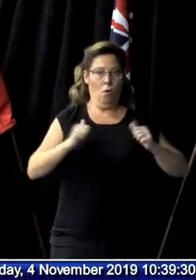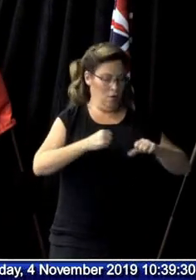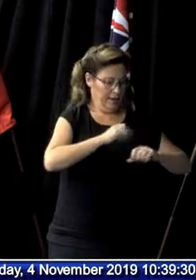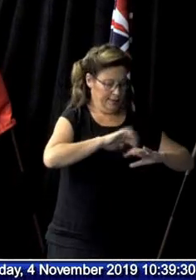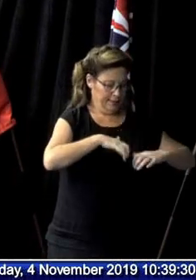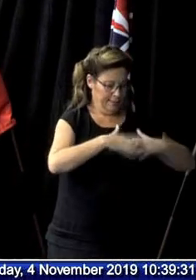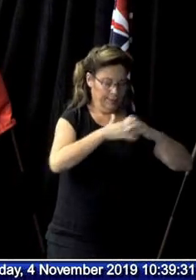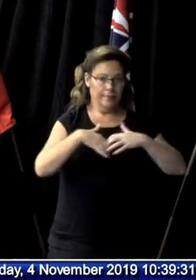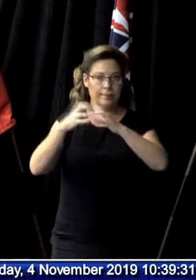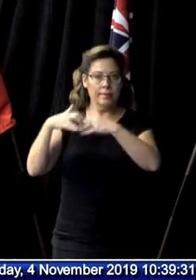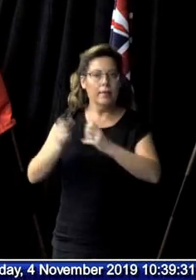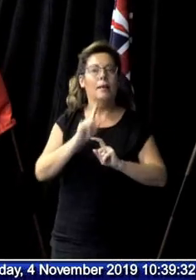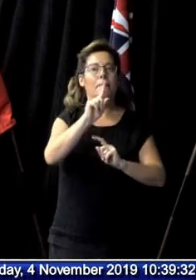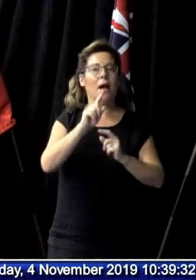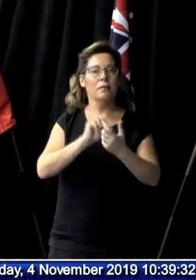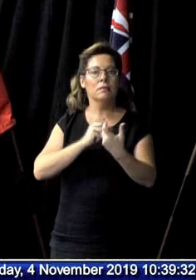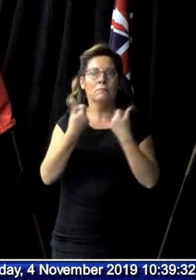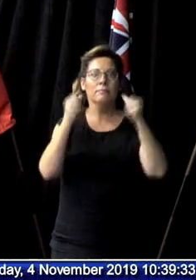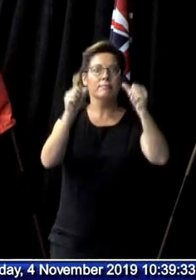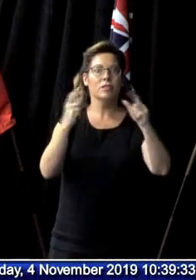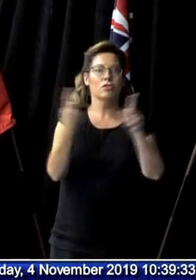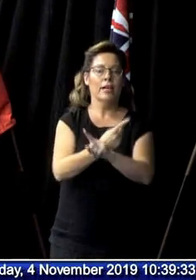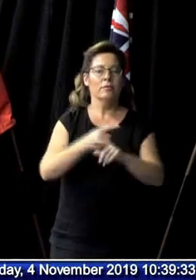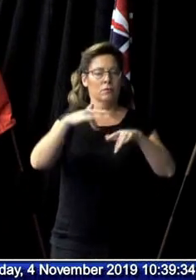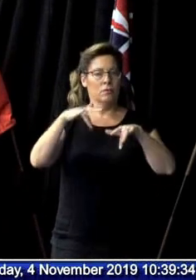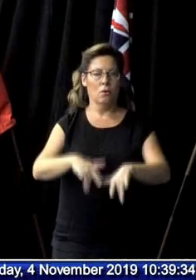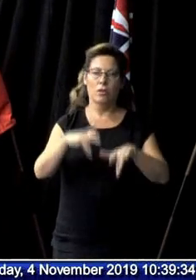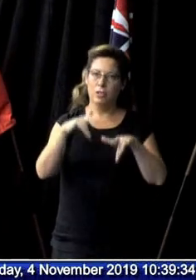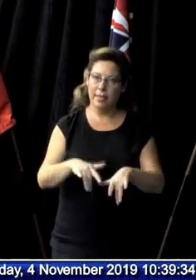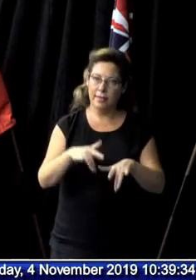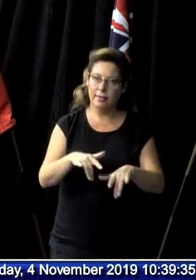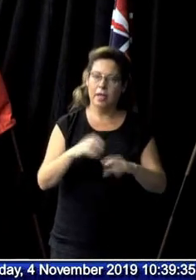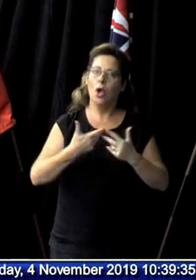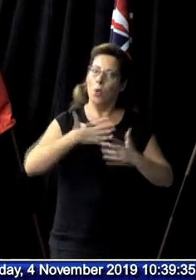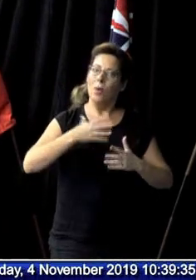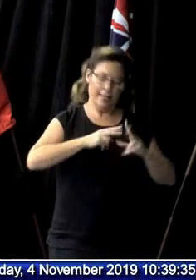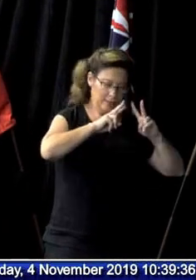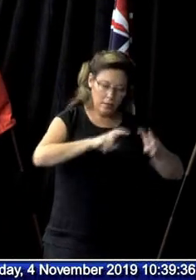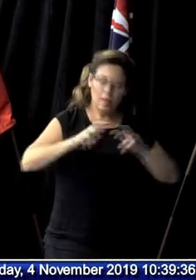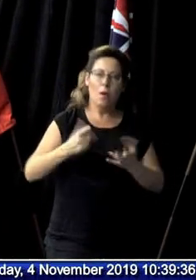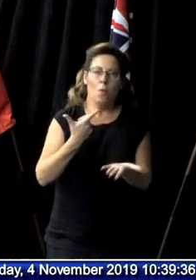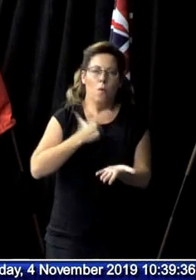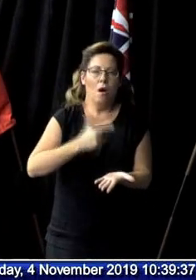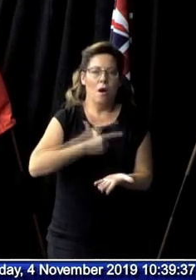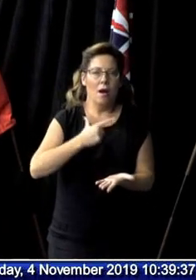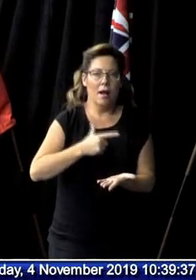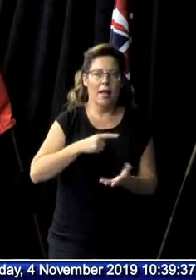It will be much harder to formulate solutions that will actually bring about fundamental changes in policies, practices and social attitudes.